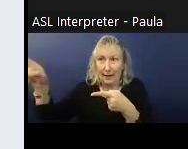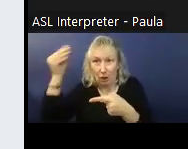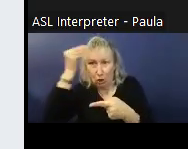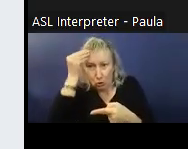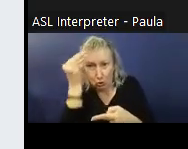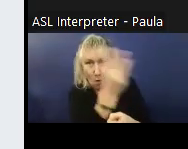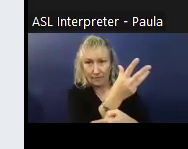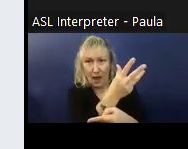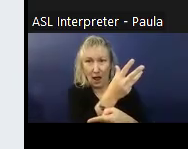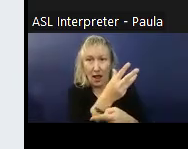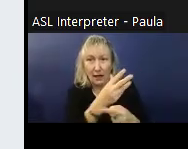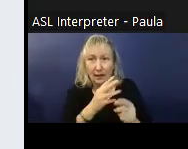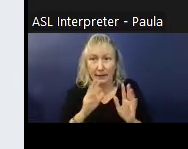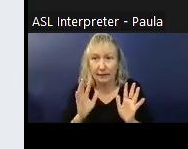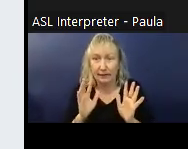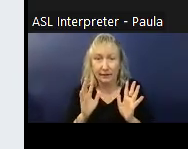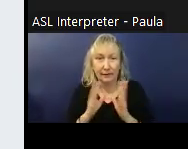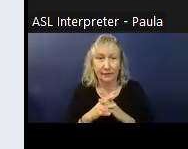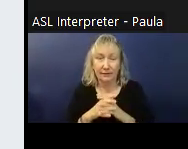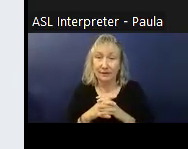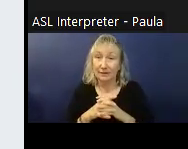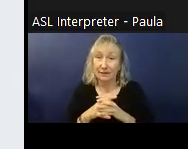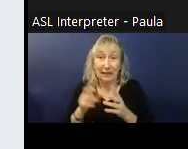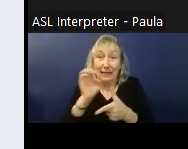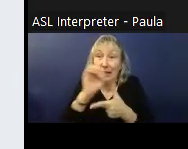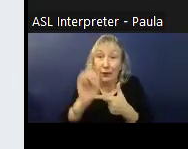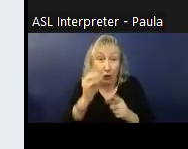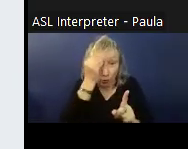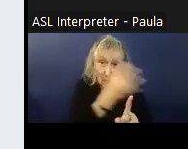to the providers or the individuals of that outcome.